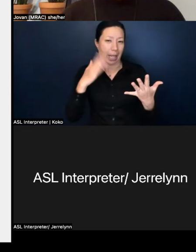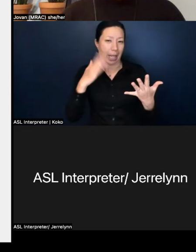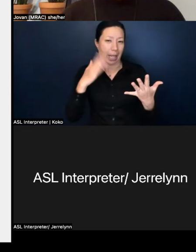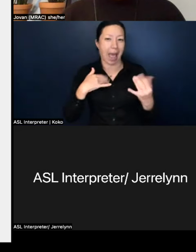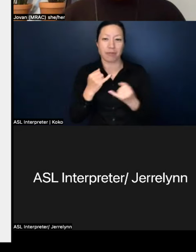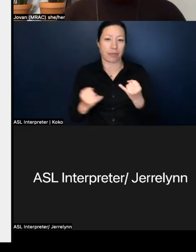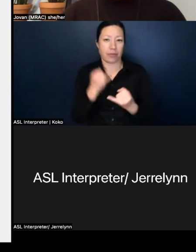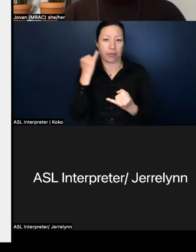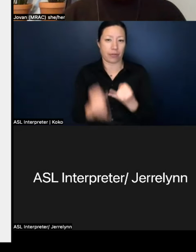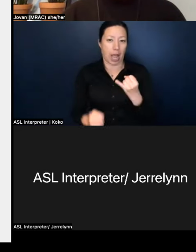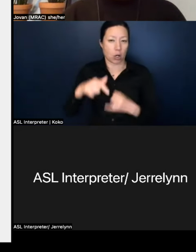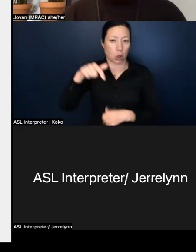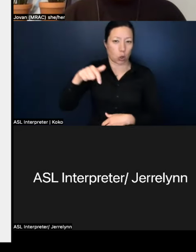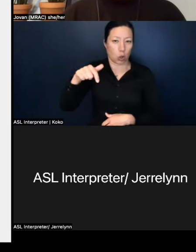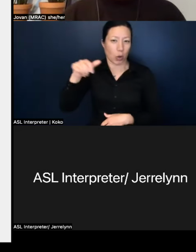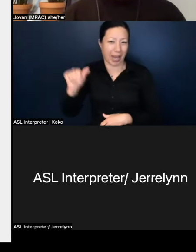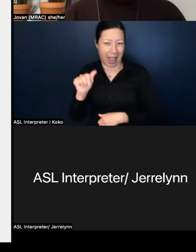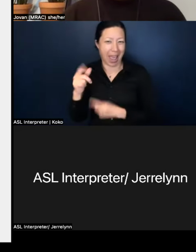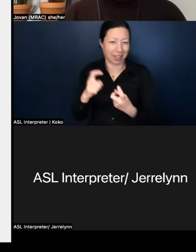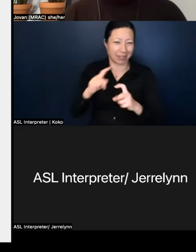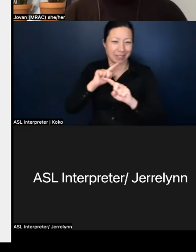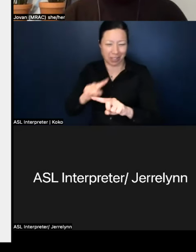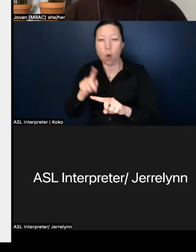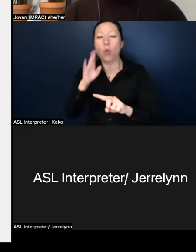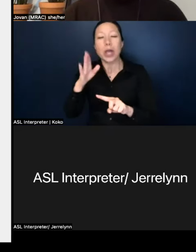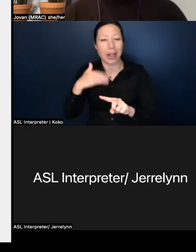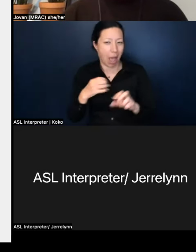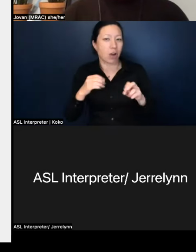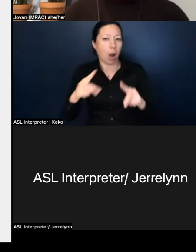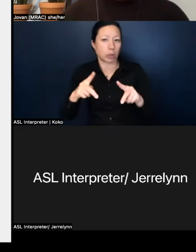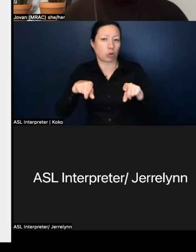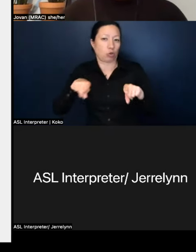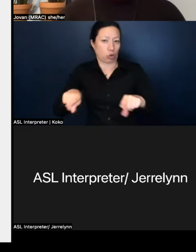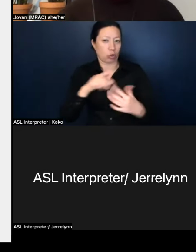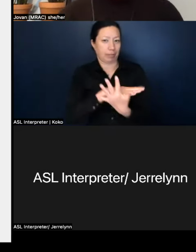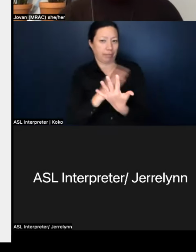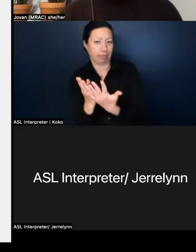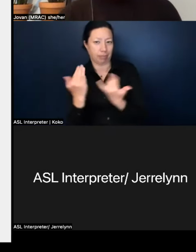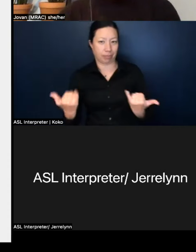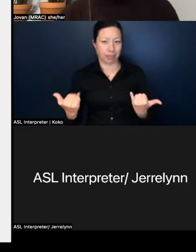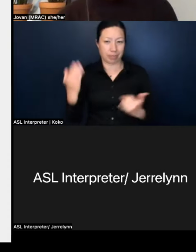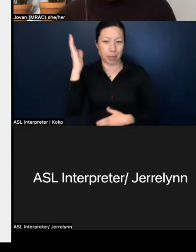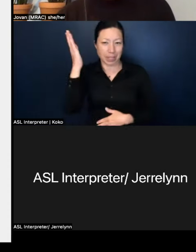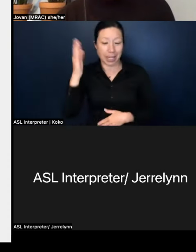throughout the course of the presentation. Today's workshop will last approximately 60 minutes,